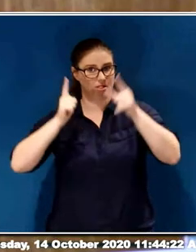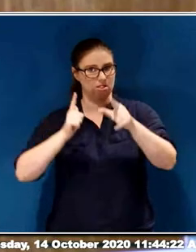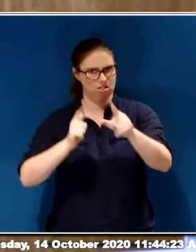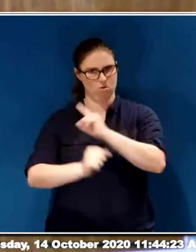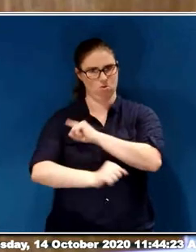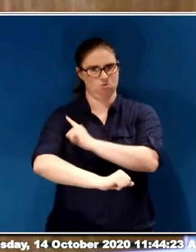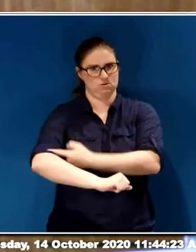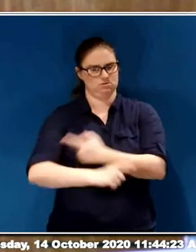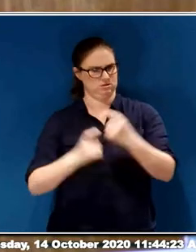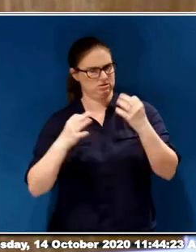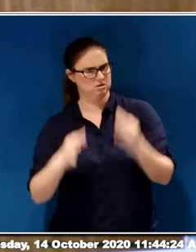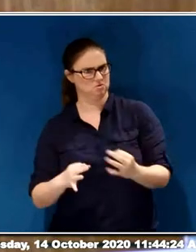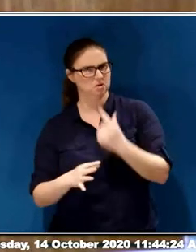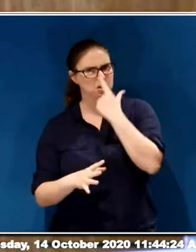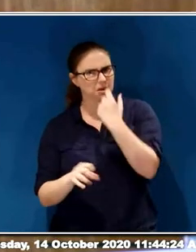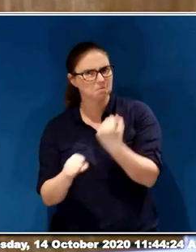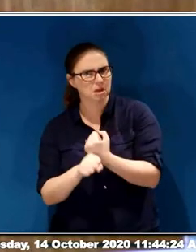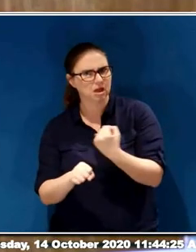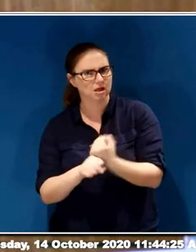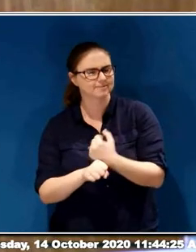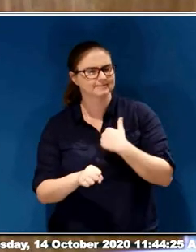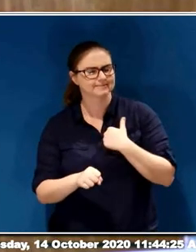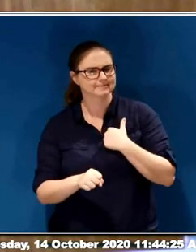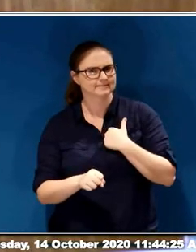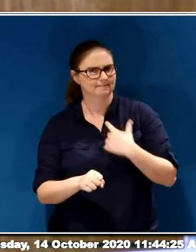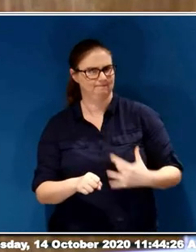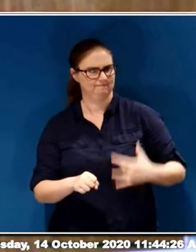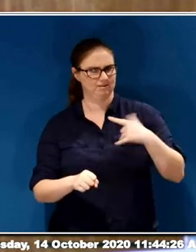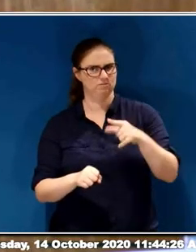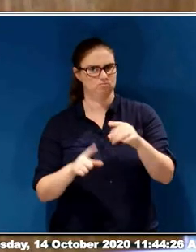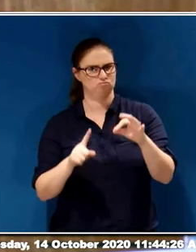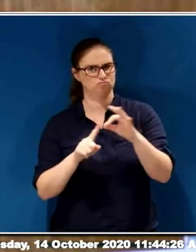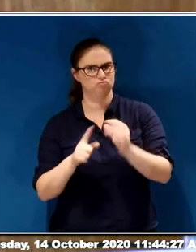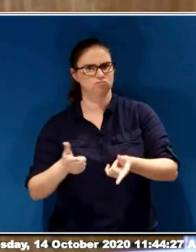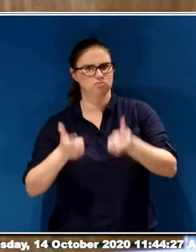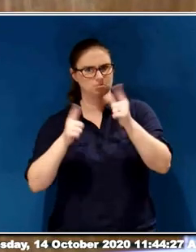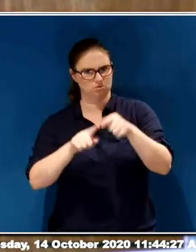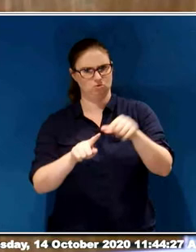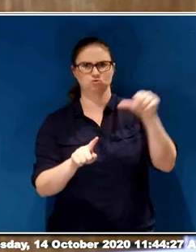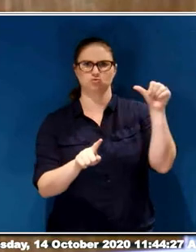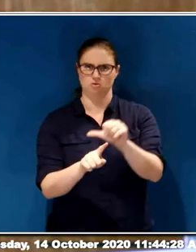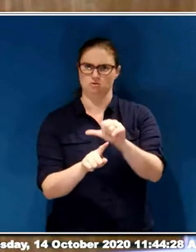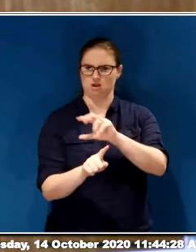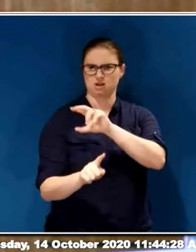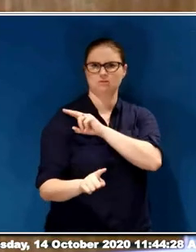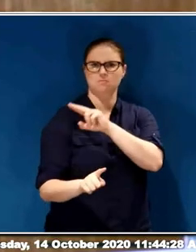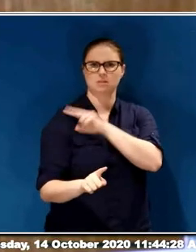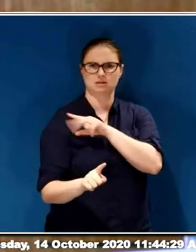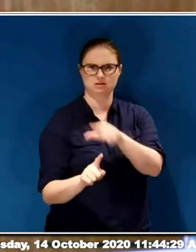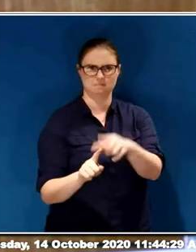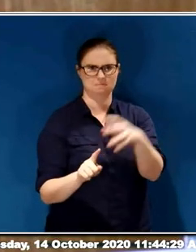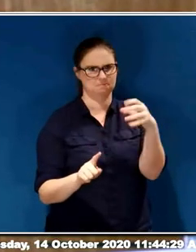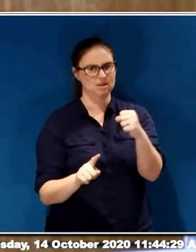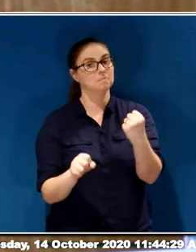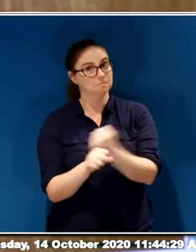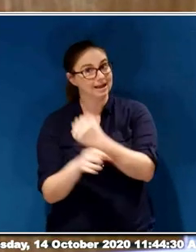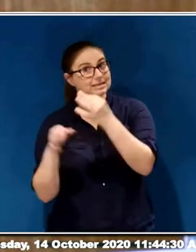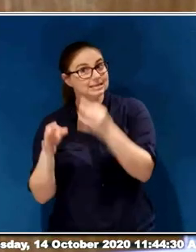I believe that a Principal should have accountability to make decisions, but within constraint of the Education Act.